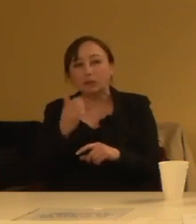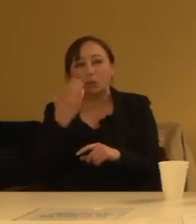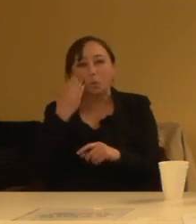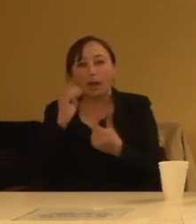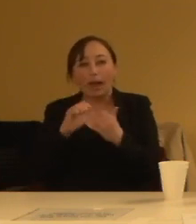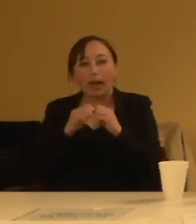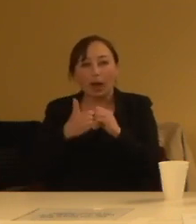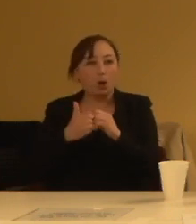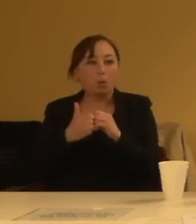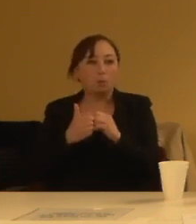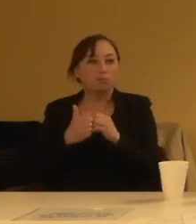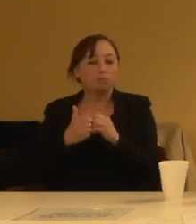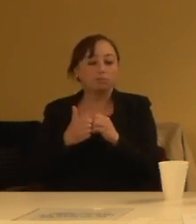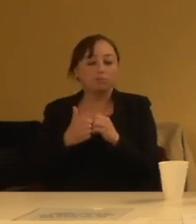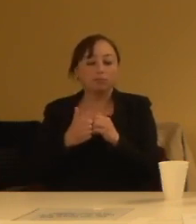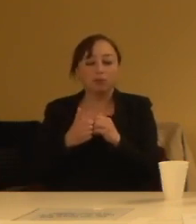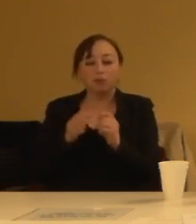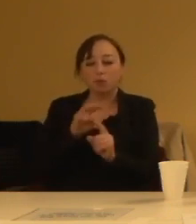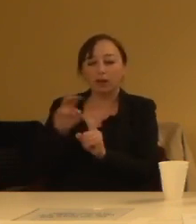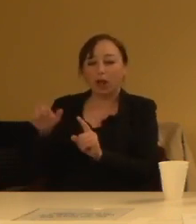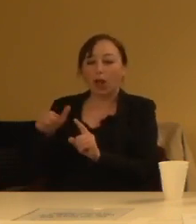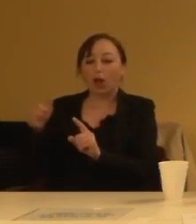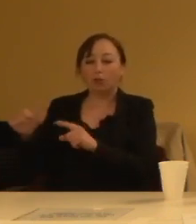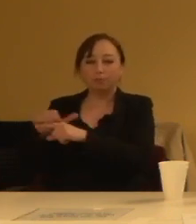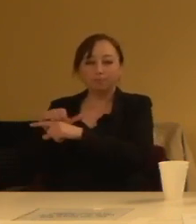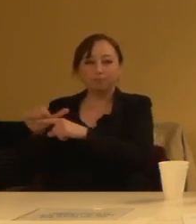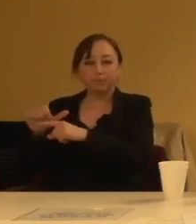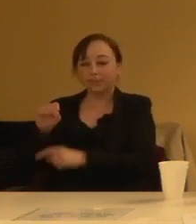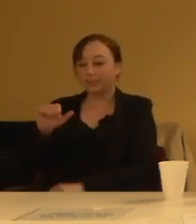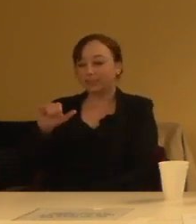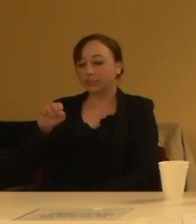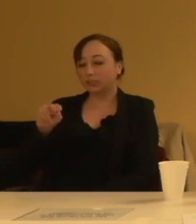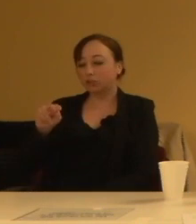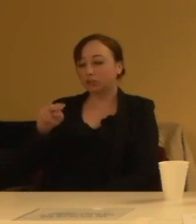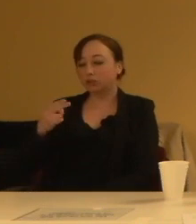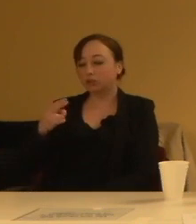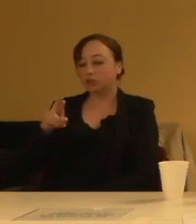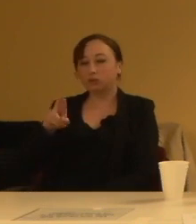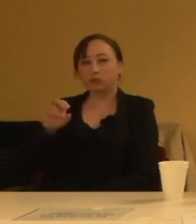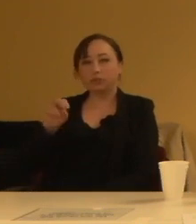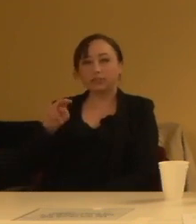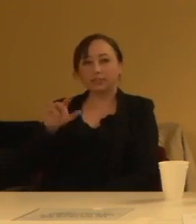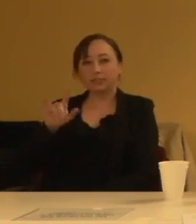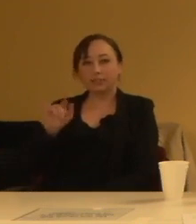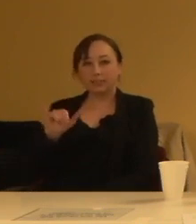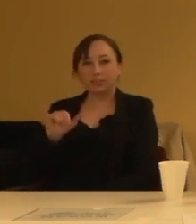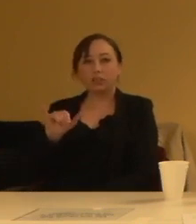like Synchronicity Theater is in a residency right now with, her name is Phyllis Braxton, she's brilliant.